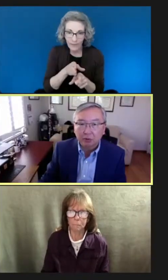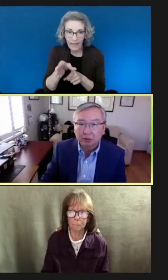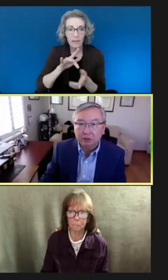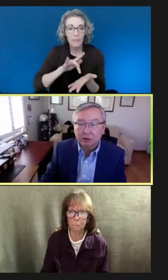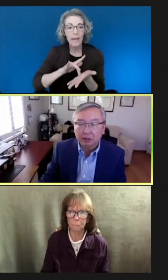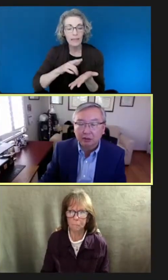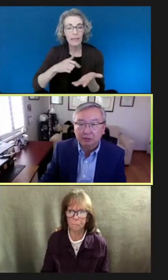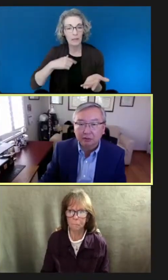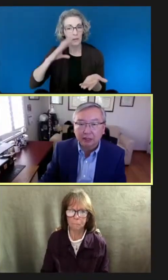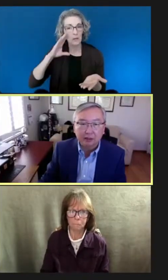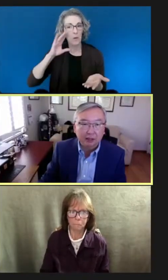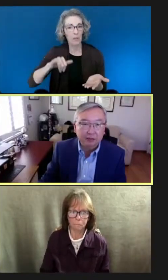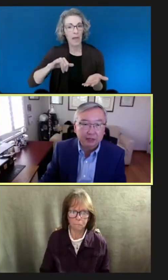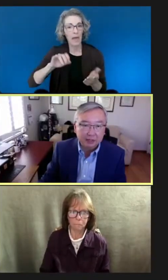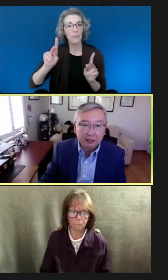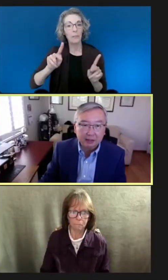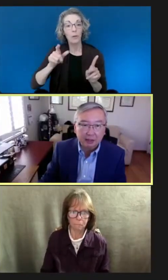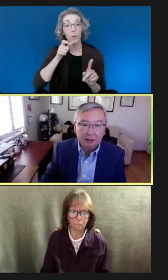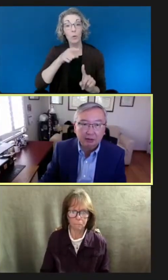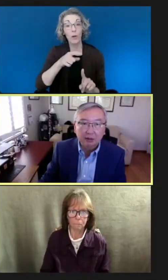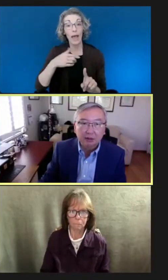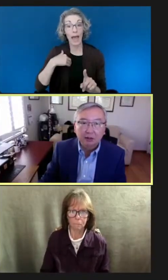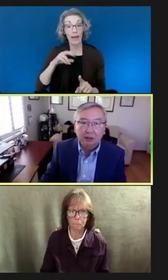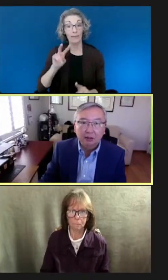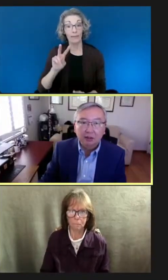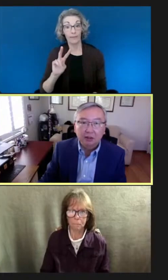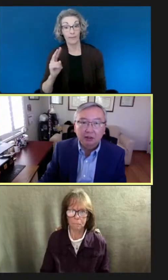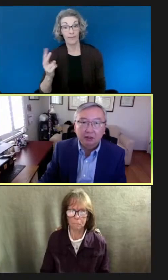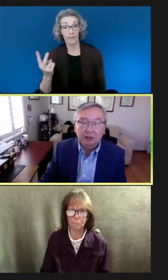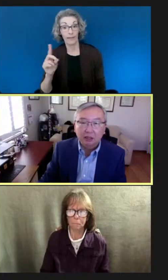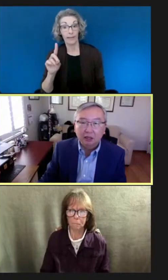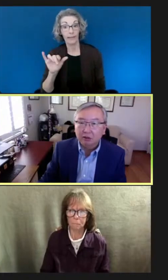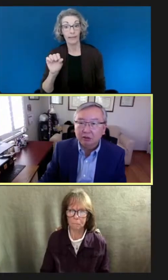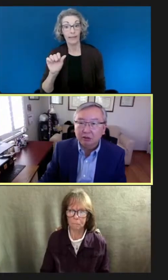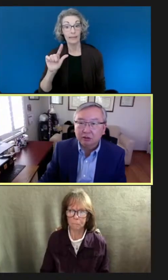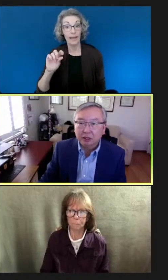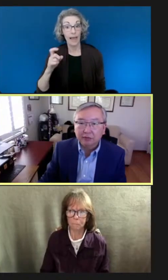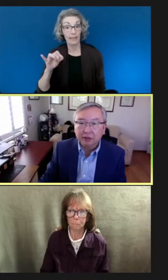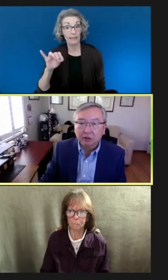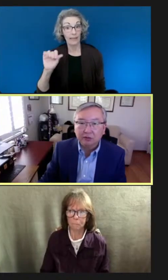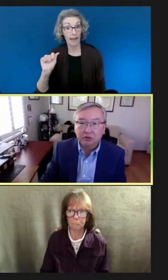we know that people that have dyslexia are having a lot of